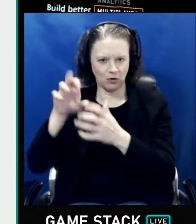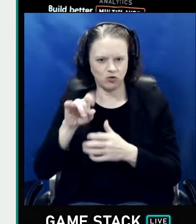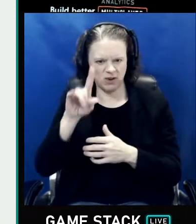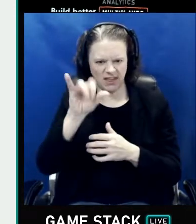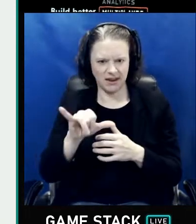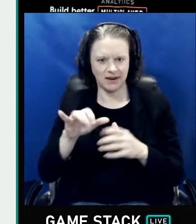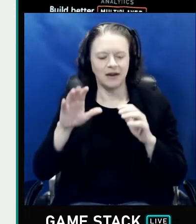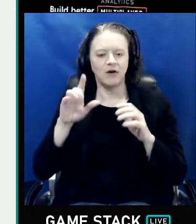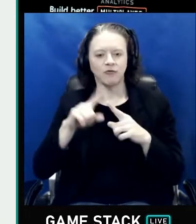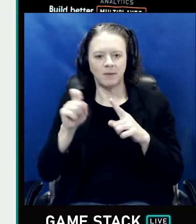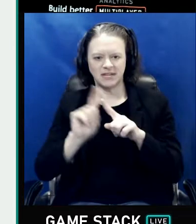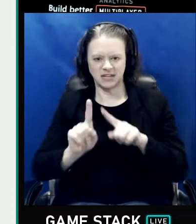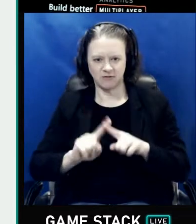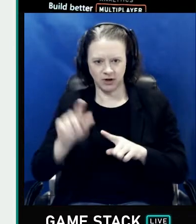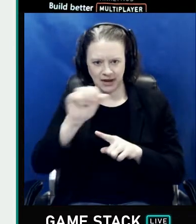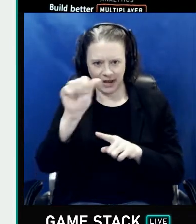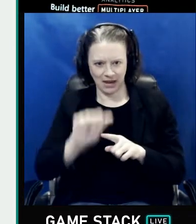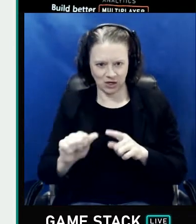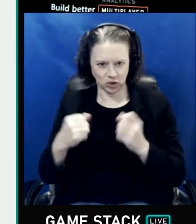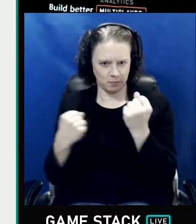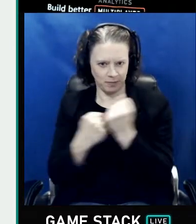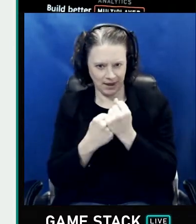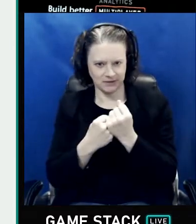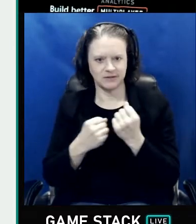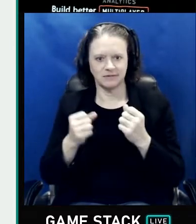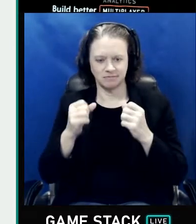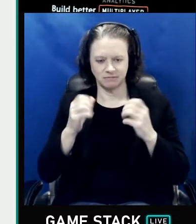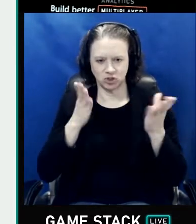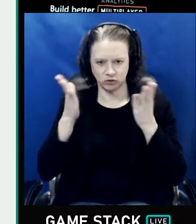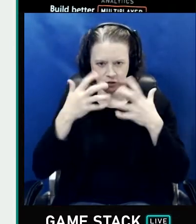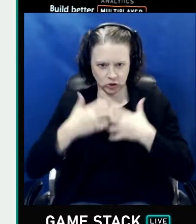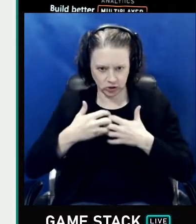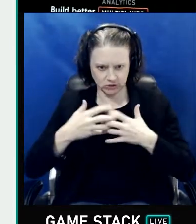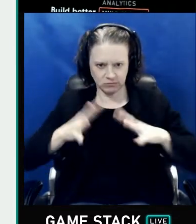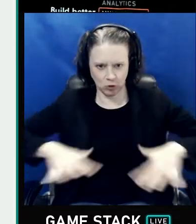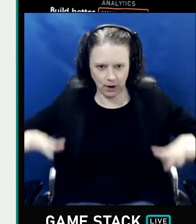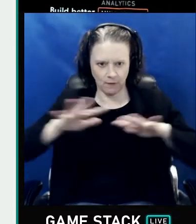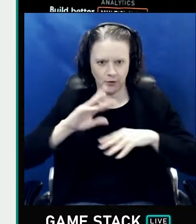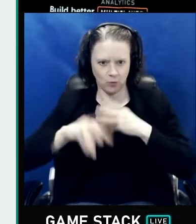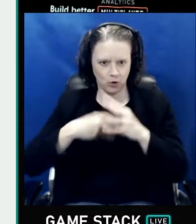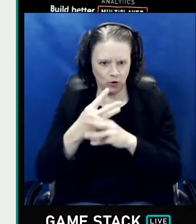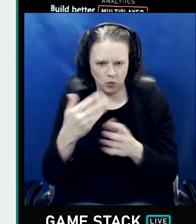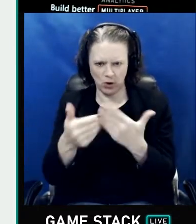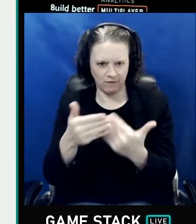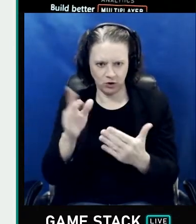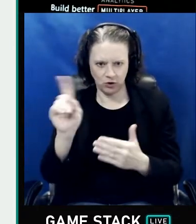There's built-in support for unidirectional voice and chat, with additional Accessibility features